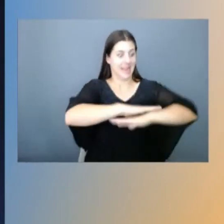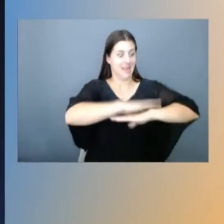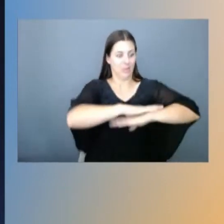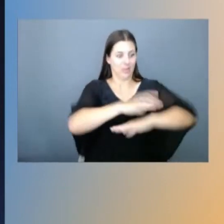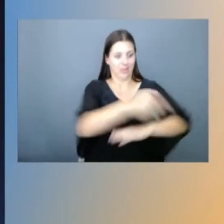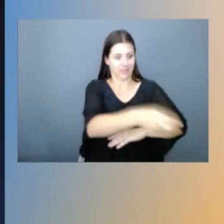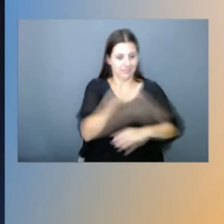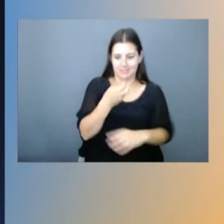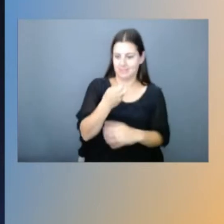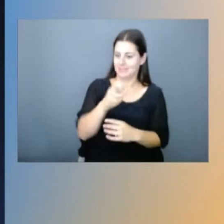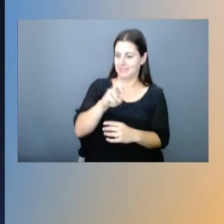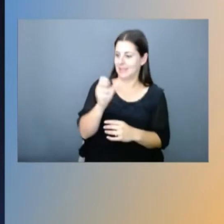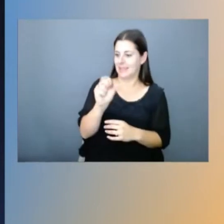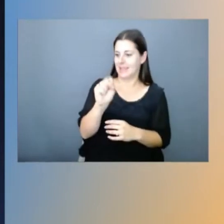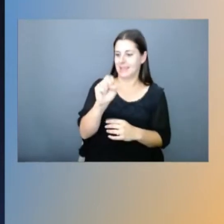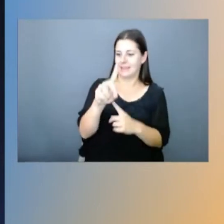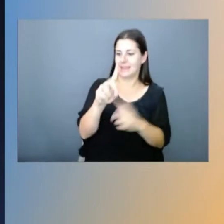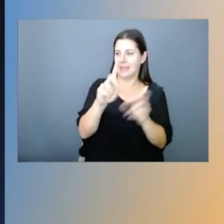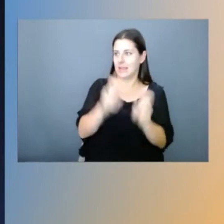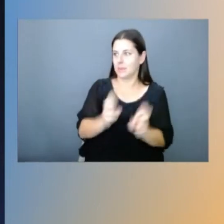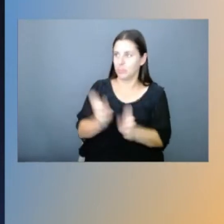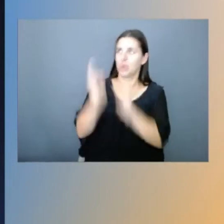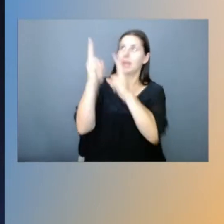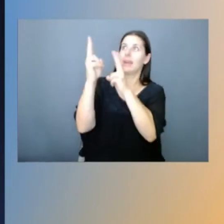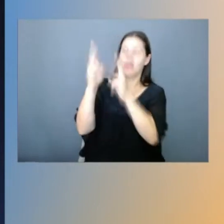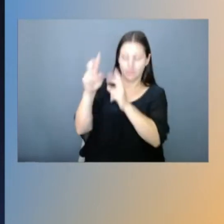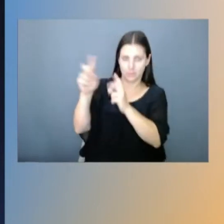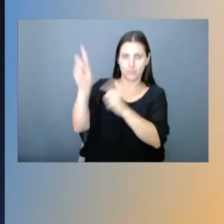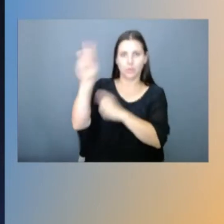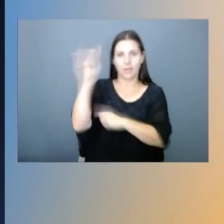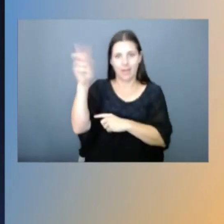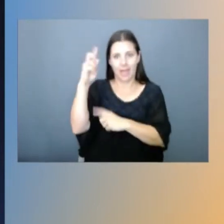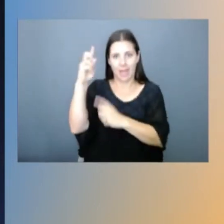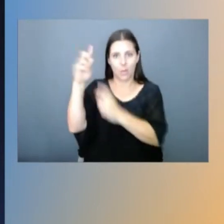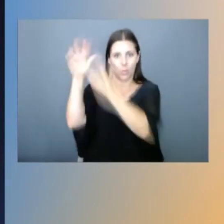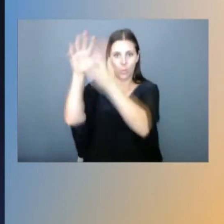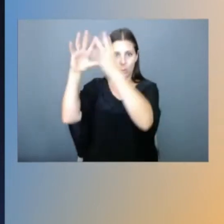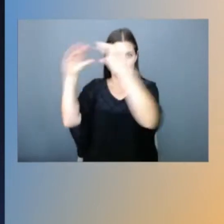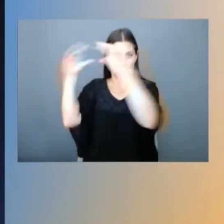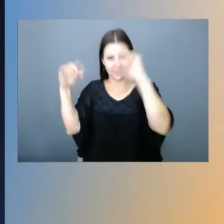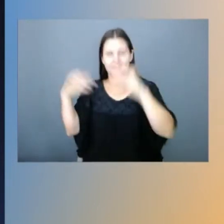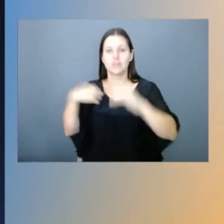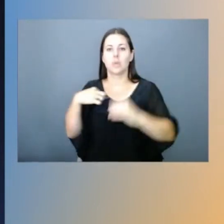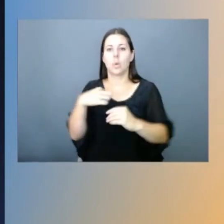providing those additional, if I will keep my term efficiencies here as well, over and over again.